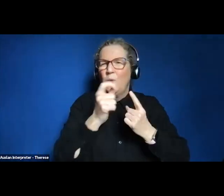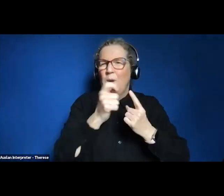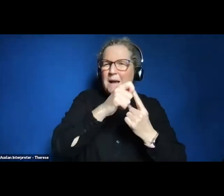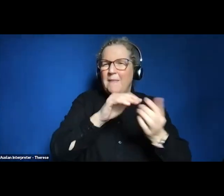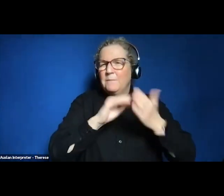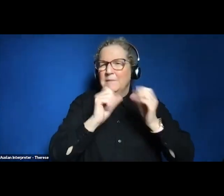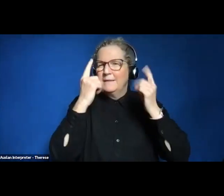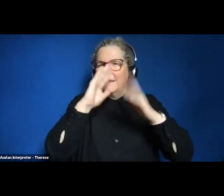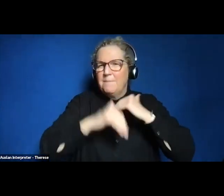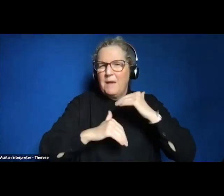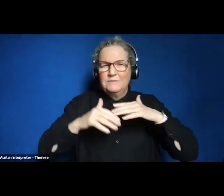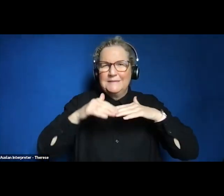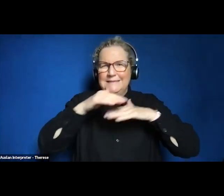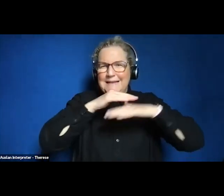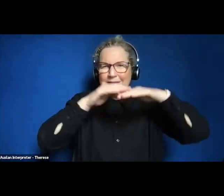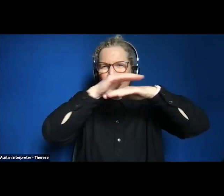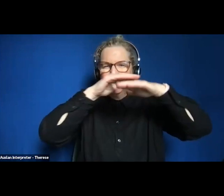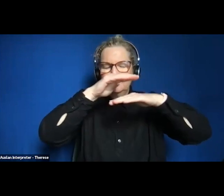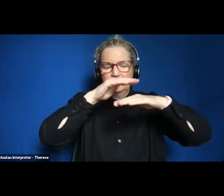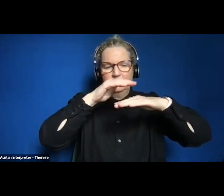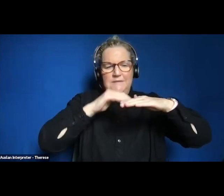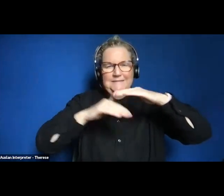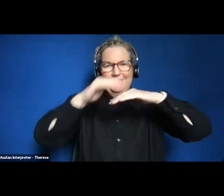and how people are socially disenfranchized from the systems